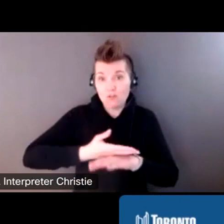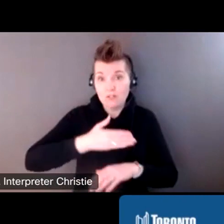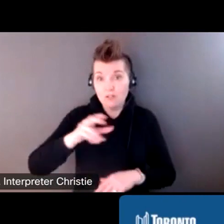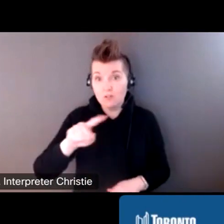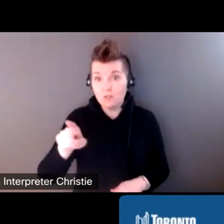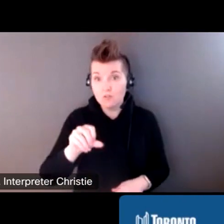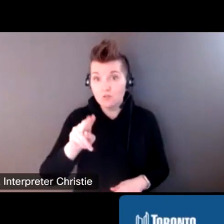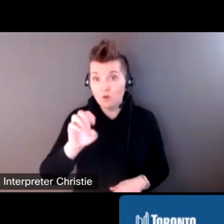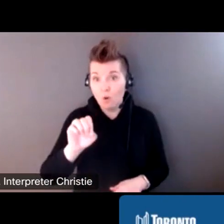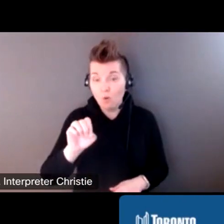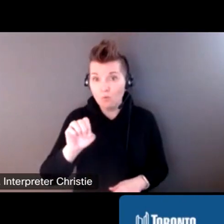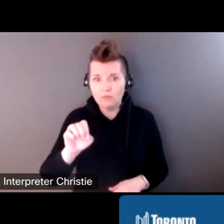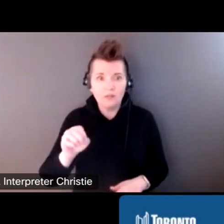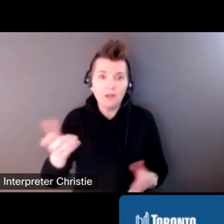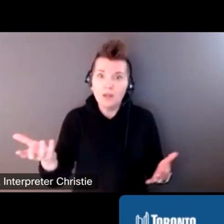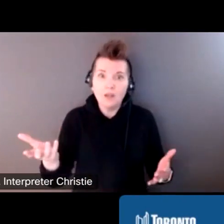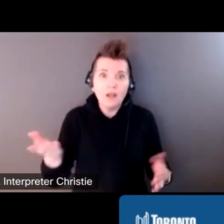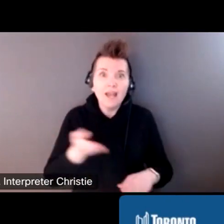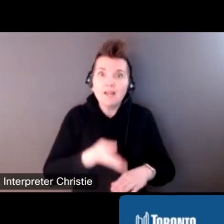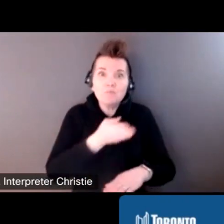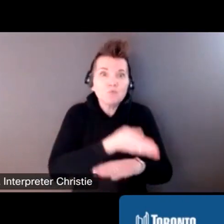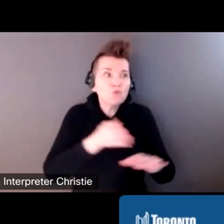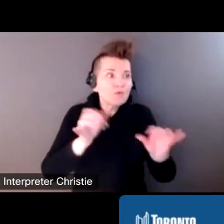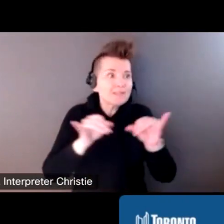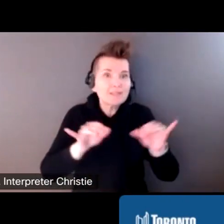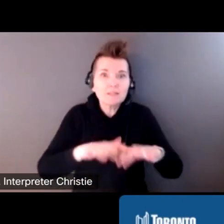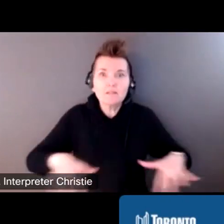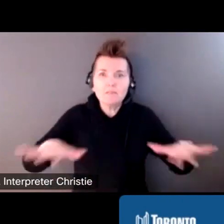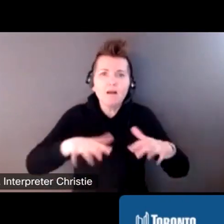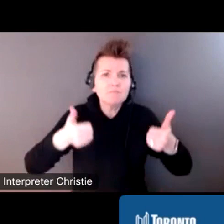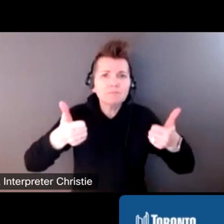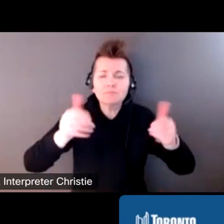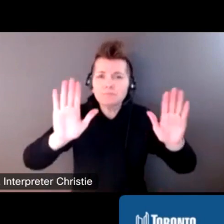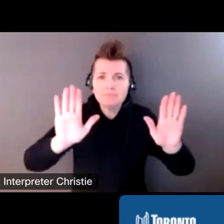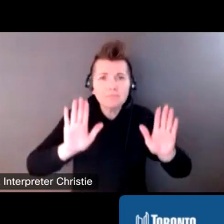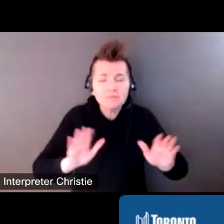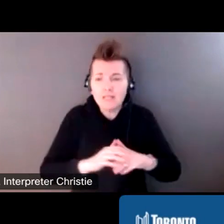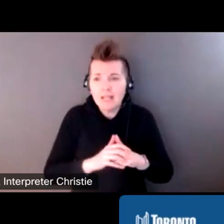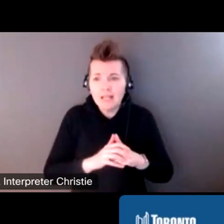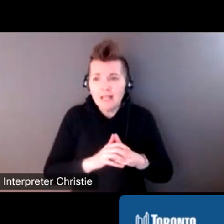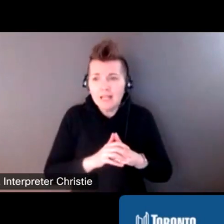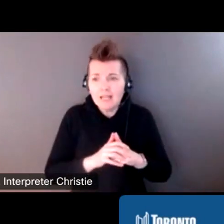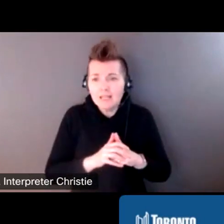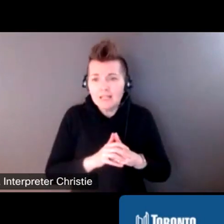And for those of us with lived experience to have an opportunity to engage is not just